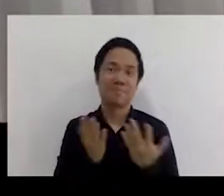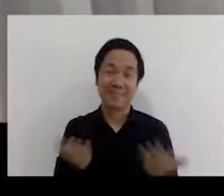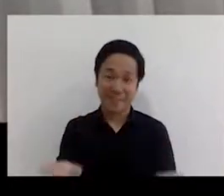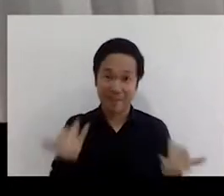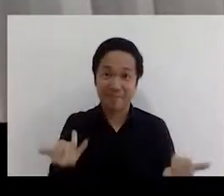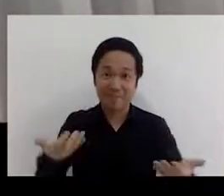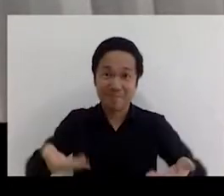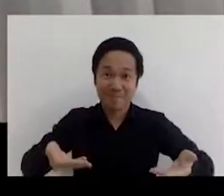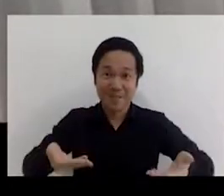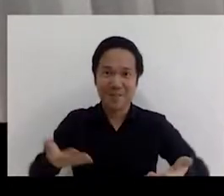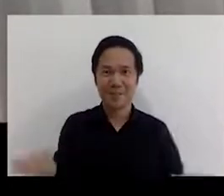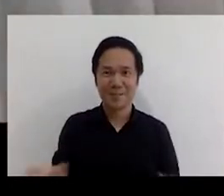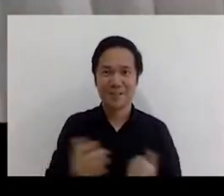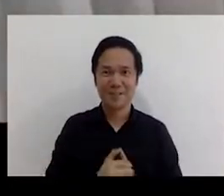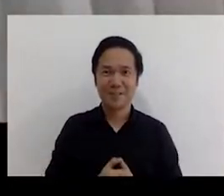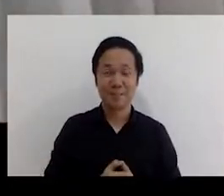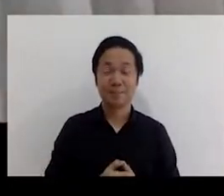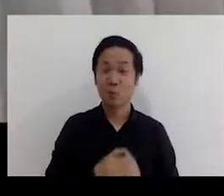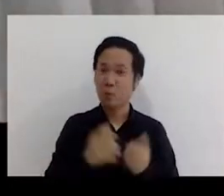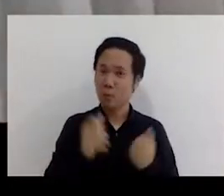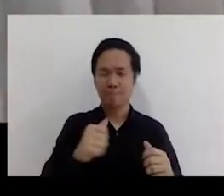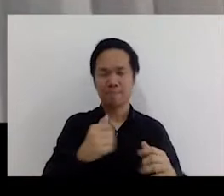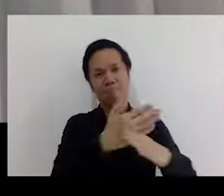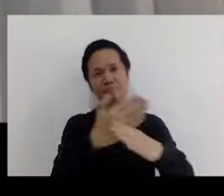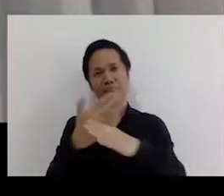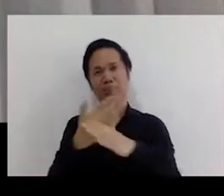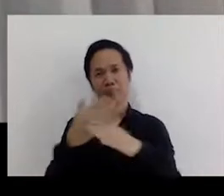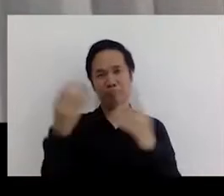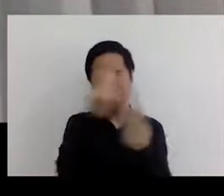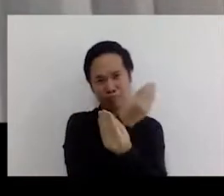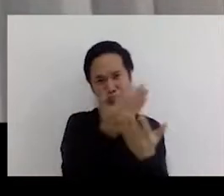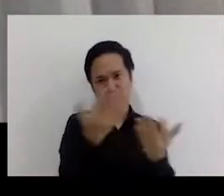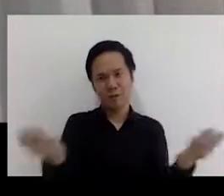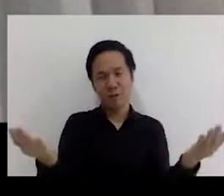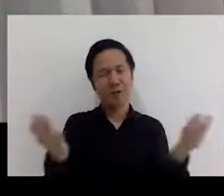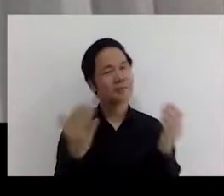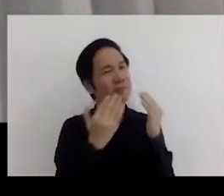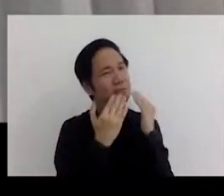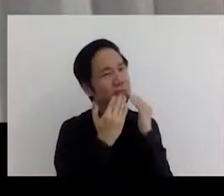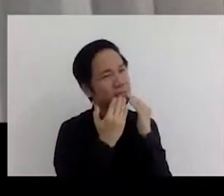And thank you very much to the audience for their participation,